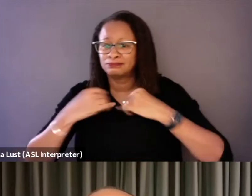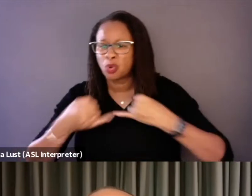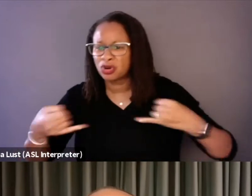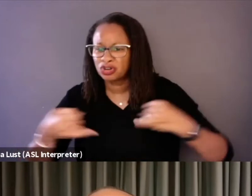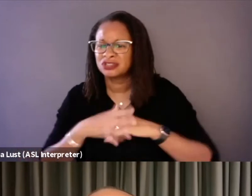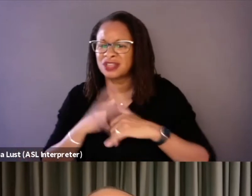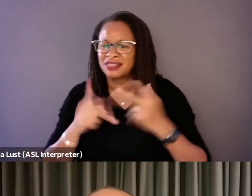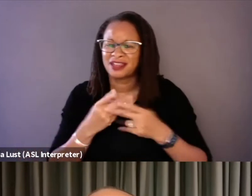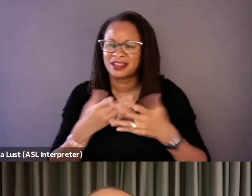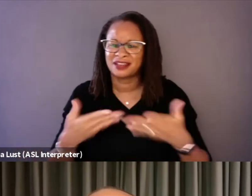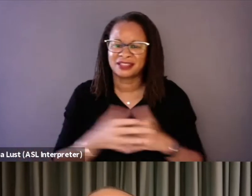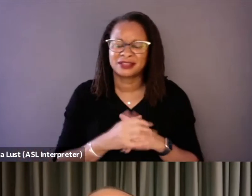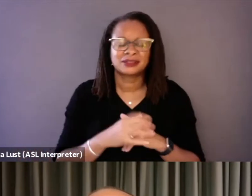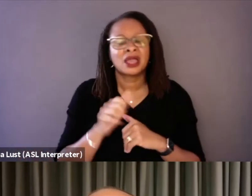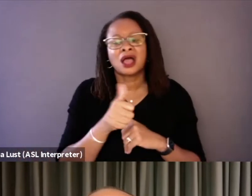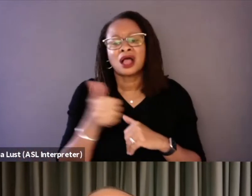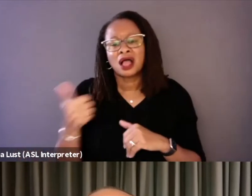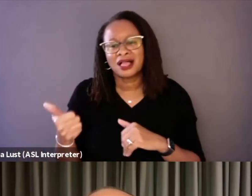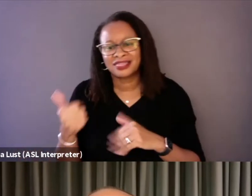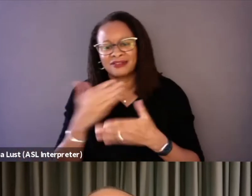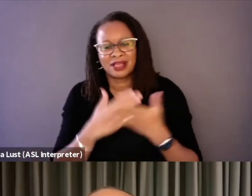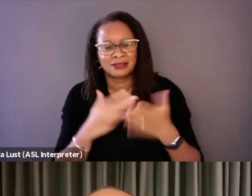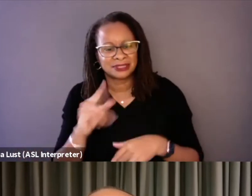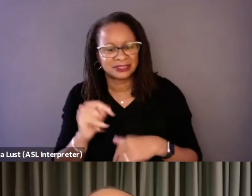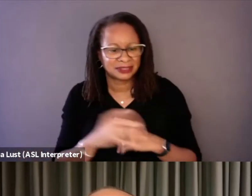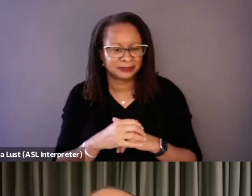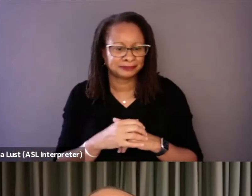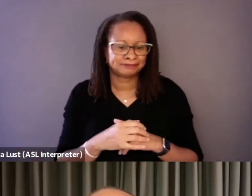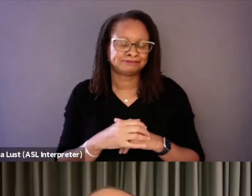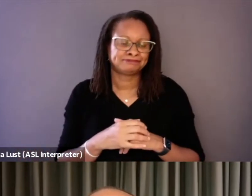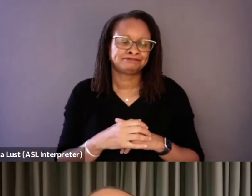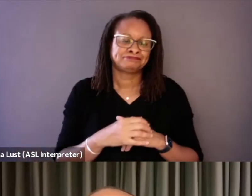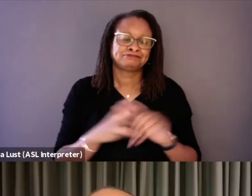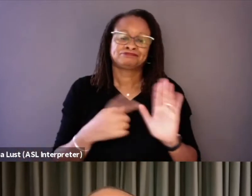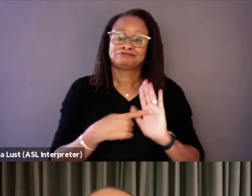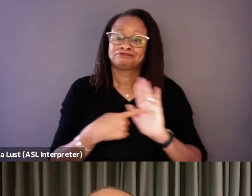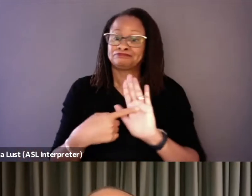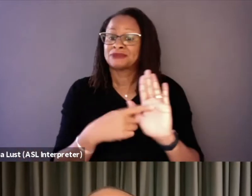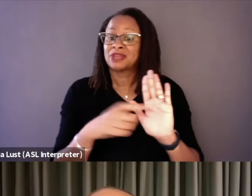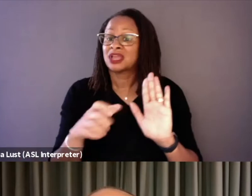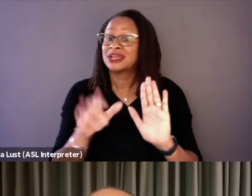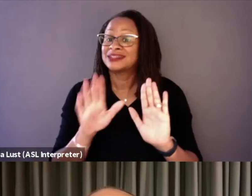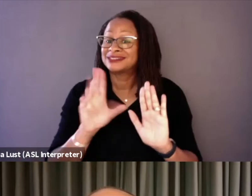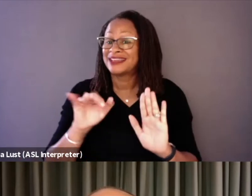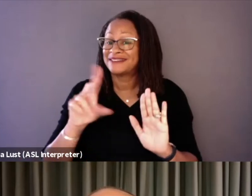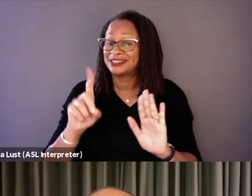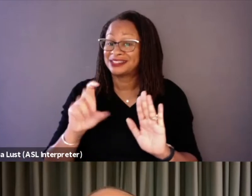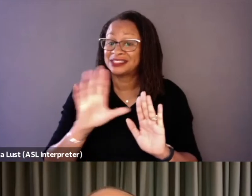And there were other elements on it that reflected David's other work, but it is one of those pieces that you see